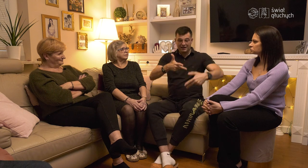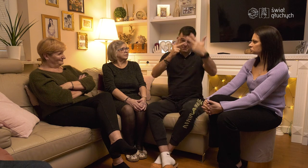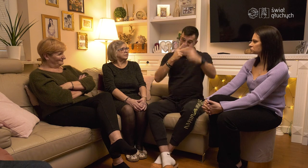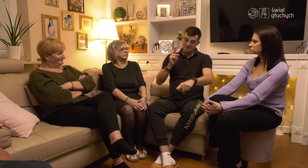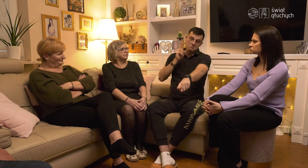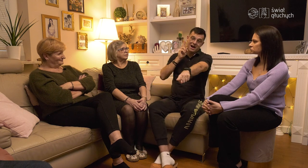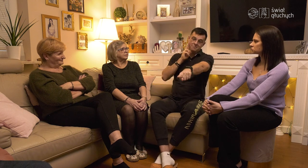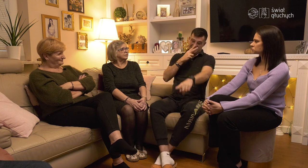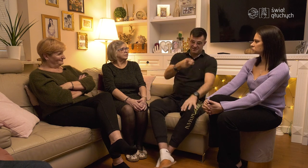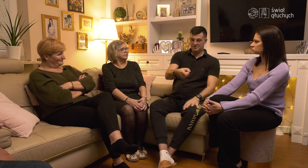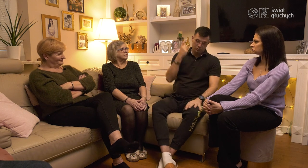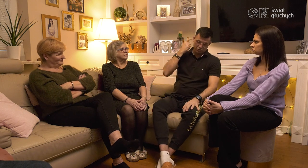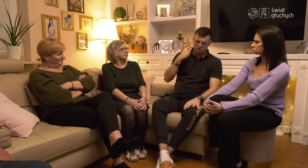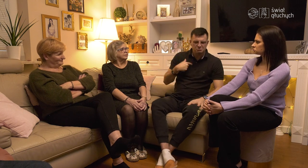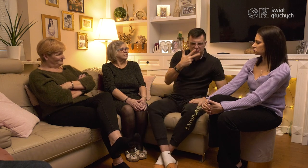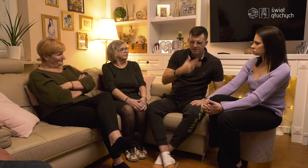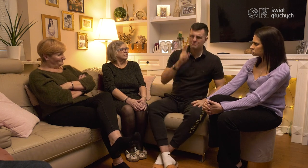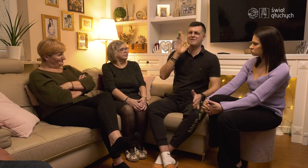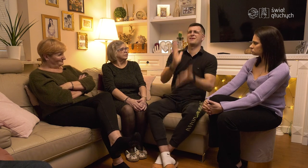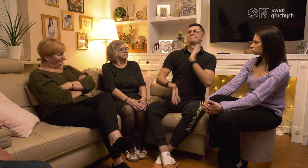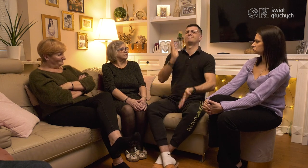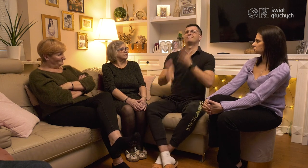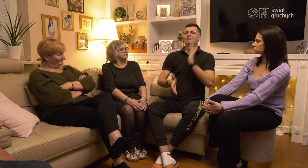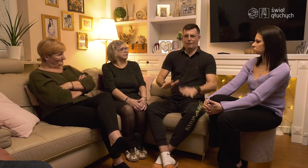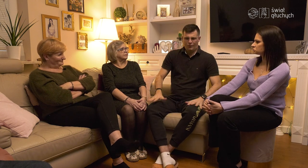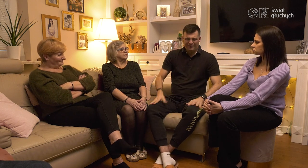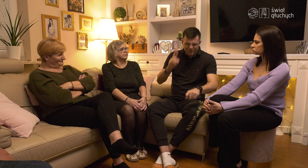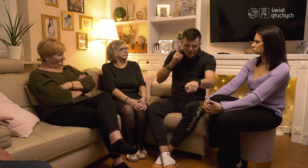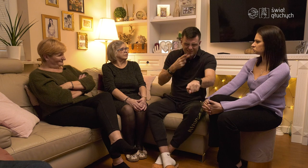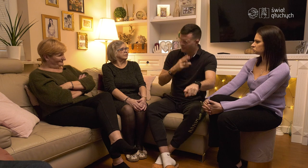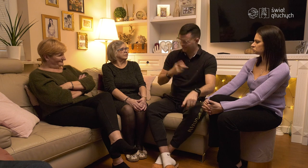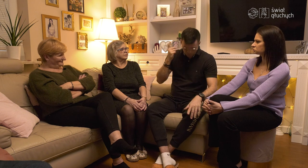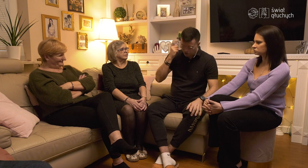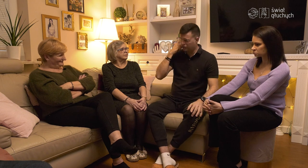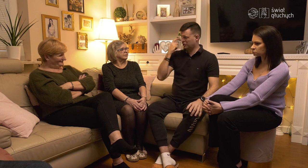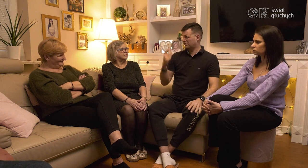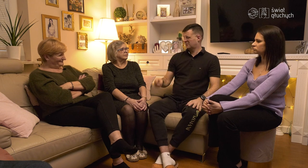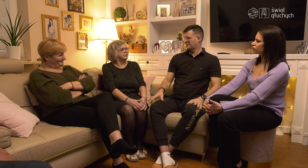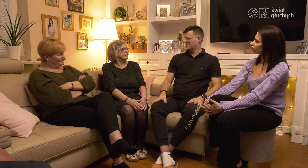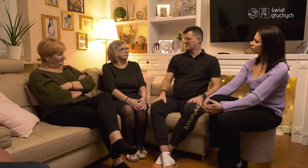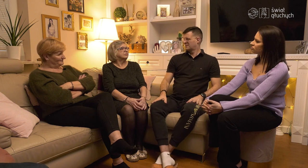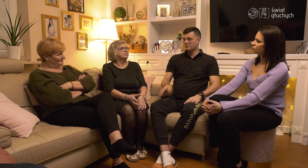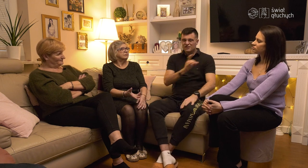A colleague was showing me on an online webcam that mom is hearing and signs freely. I thought she was deaf, but no - she can hear!